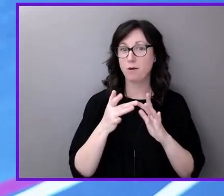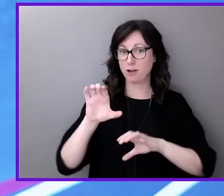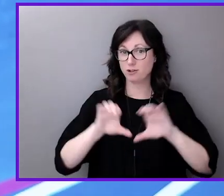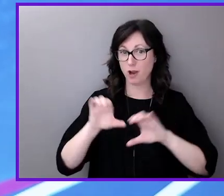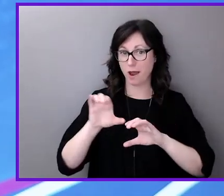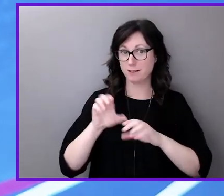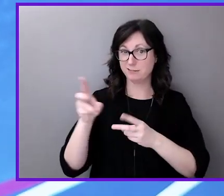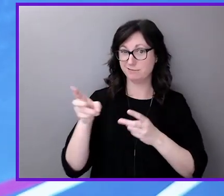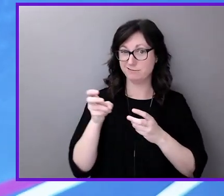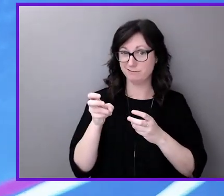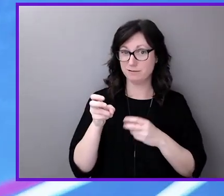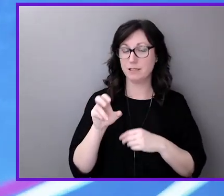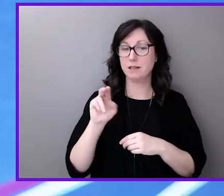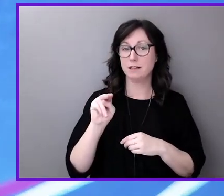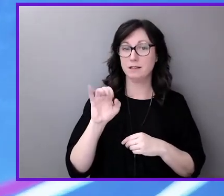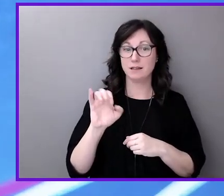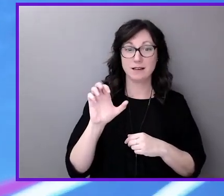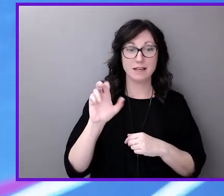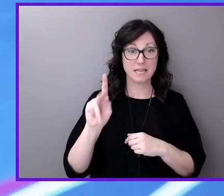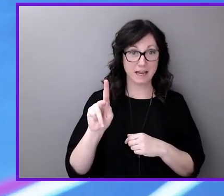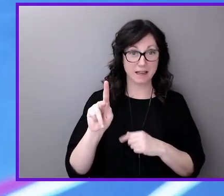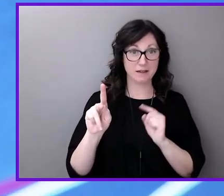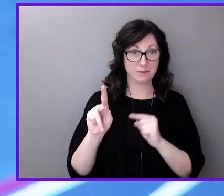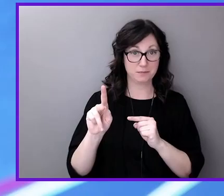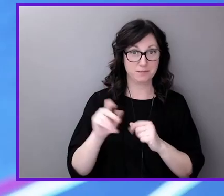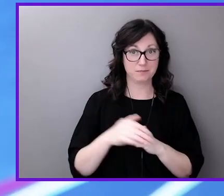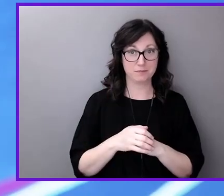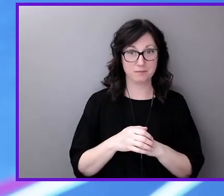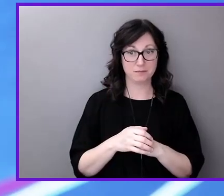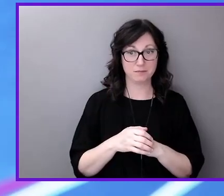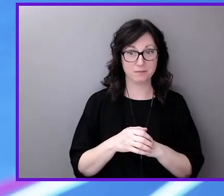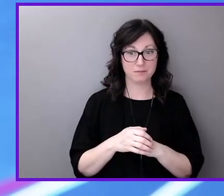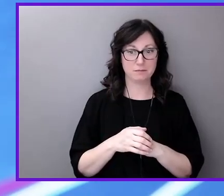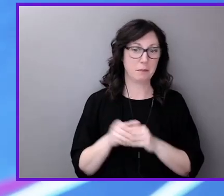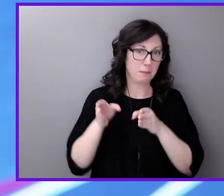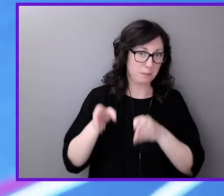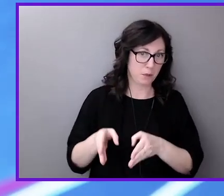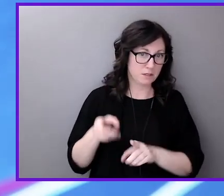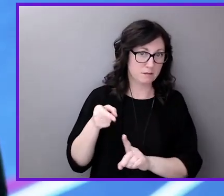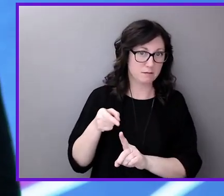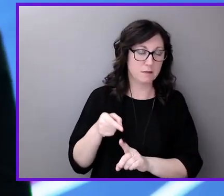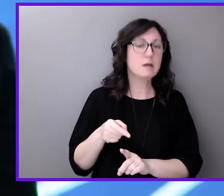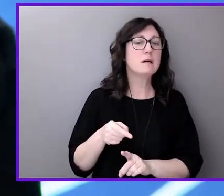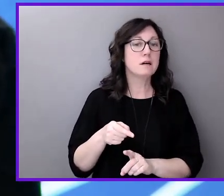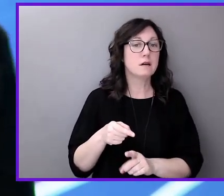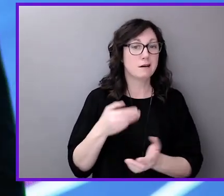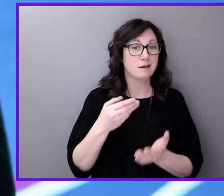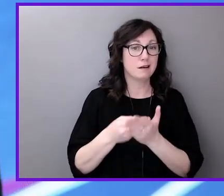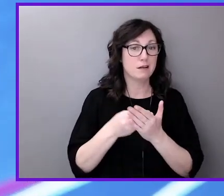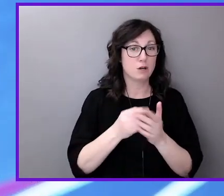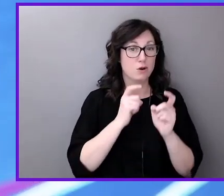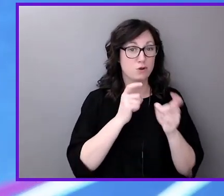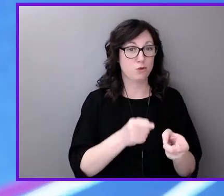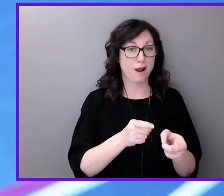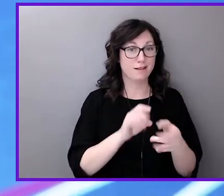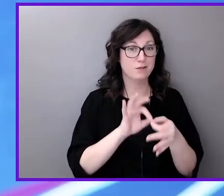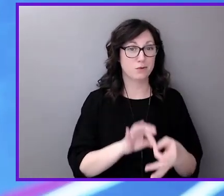It’s from Nick who notes that grants are awarded based on merit and asks: